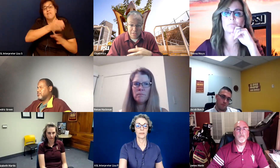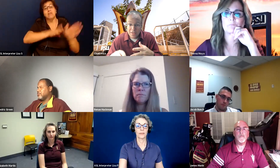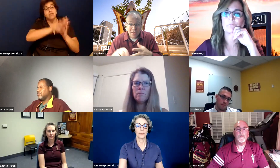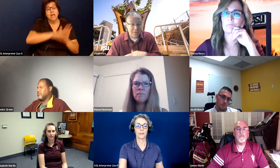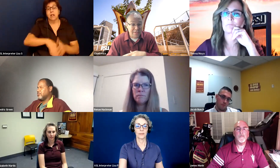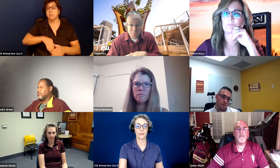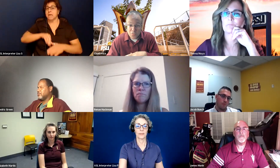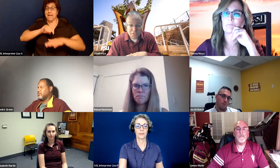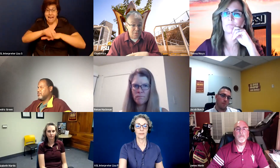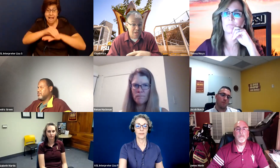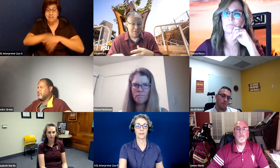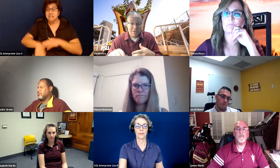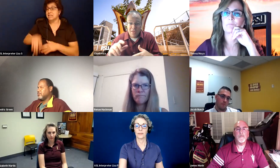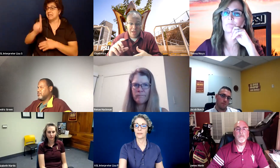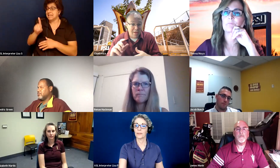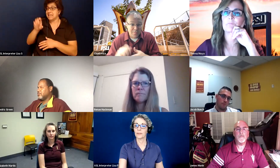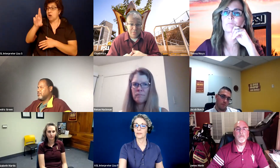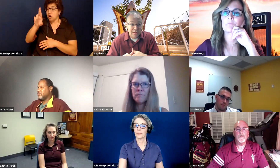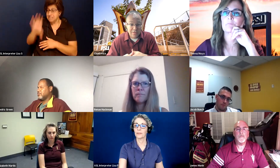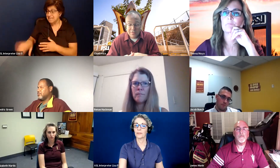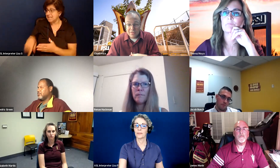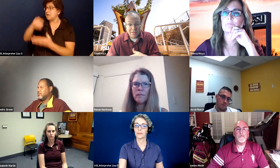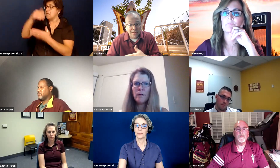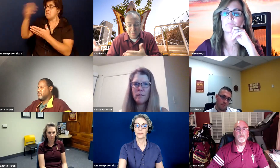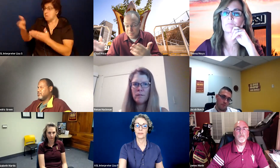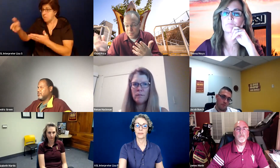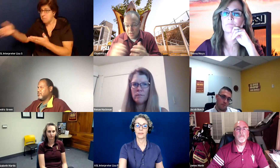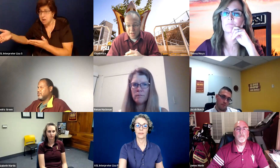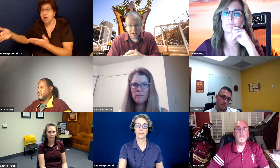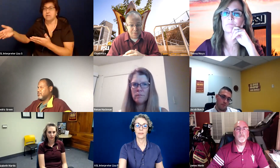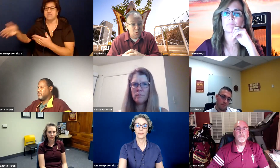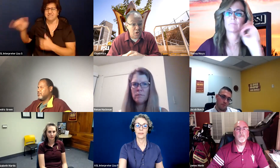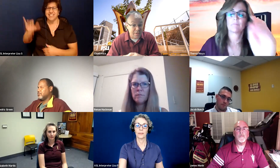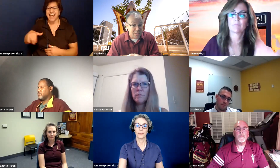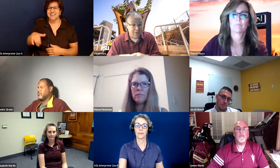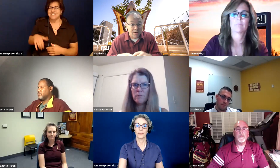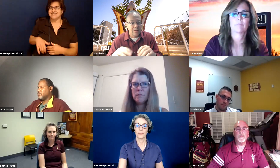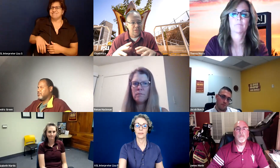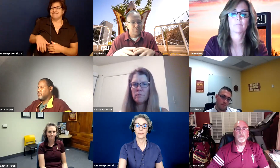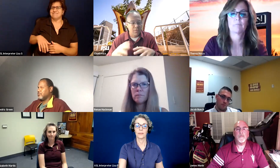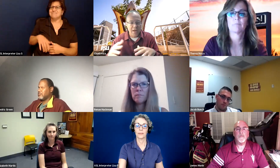the Disability Resource Center, the student learning center and provide